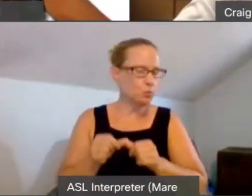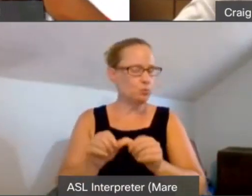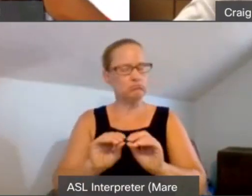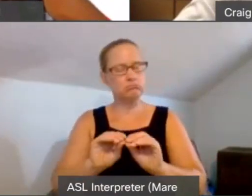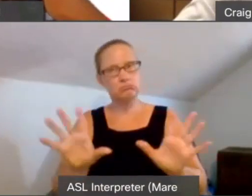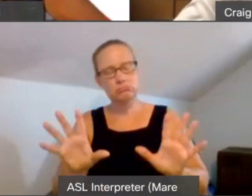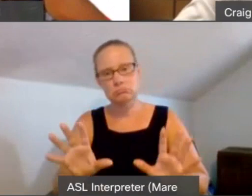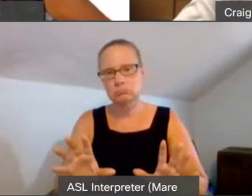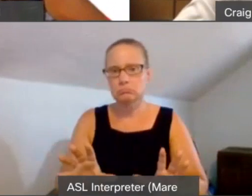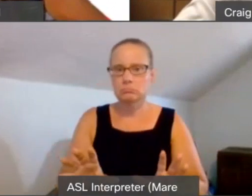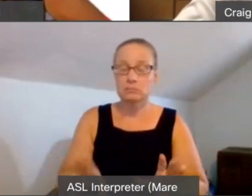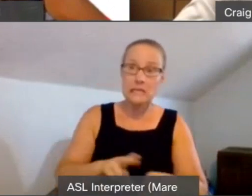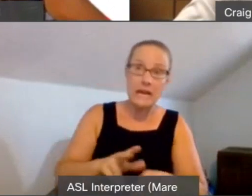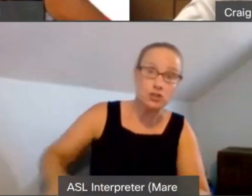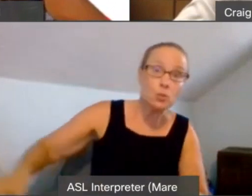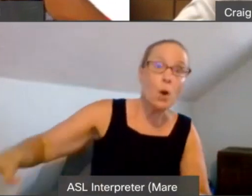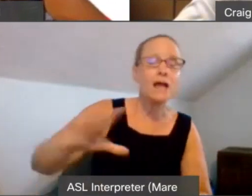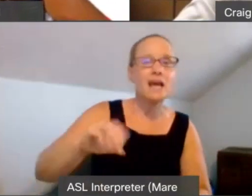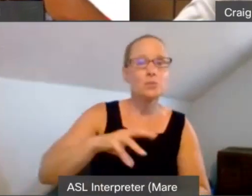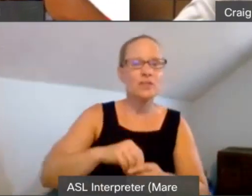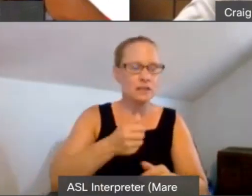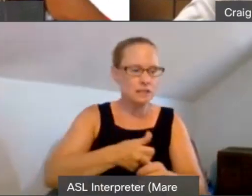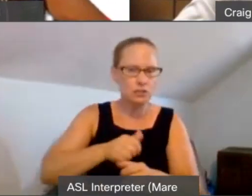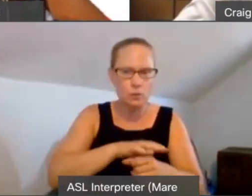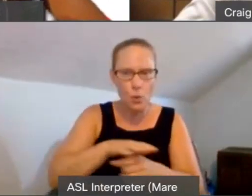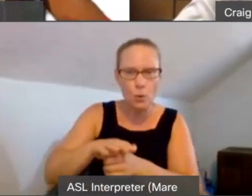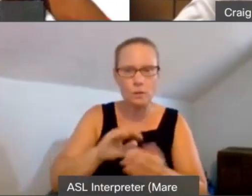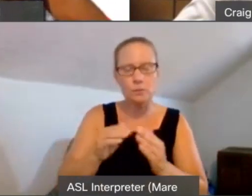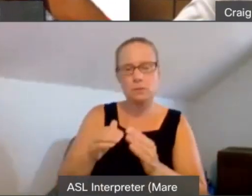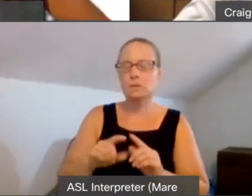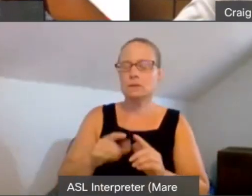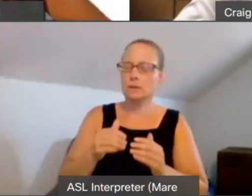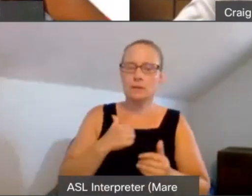and within our own communities. So I wanna thank everybody, it's now 4:01